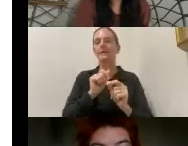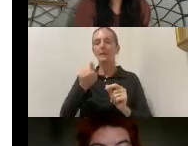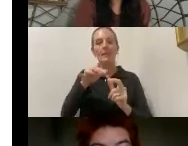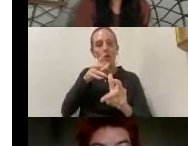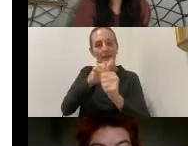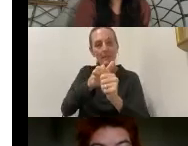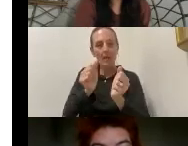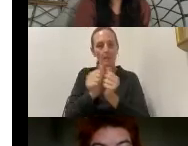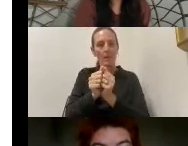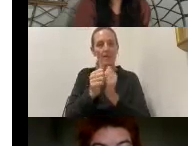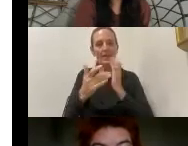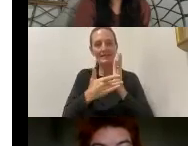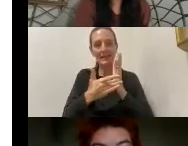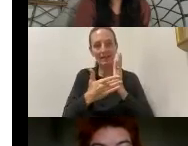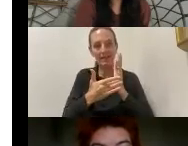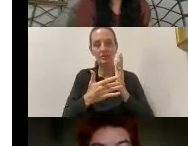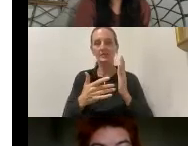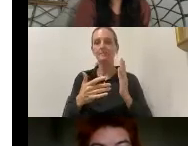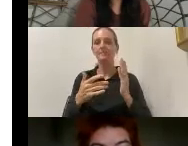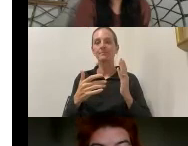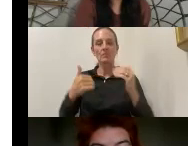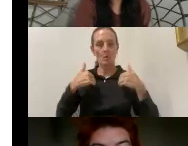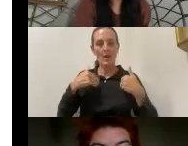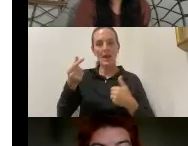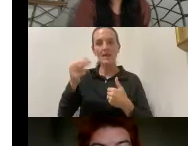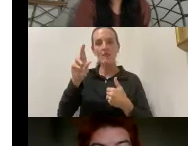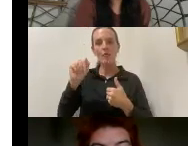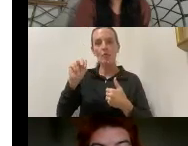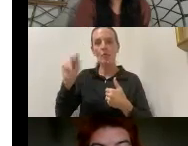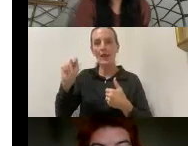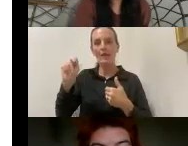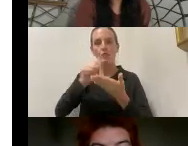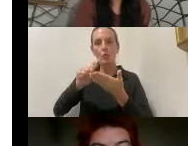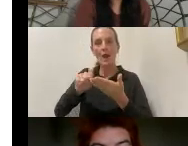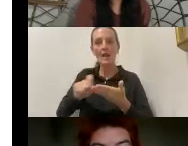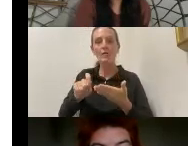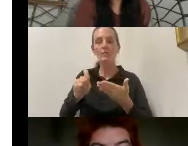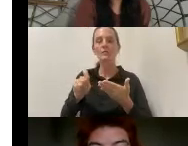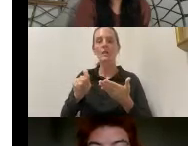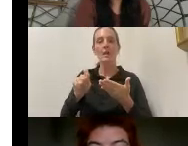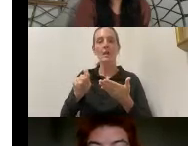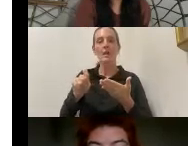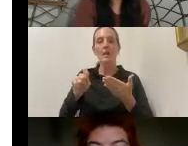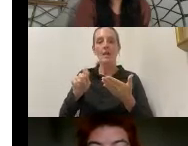technology. We have grant writers that are working on getting us that money all the time.